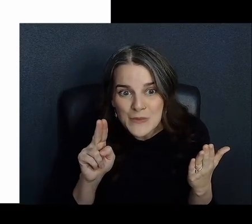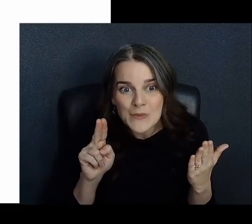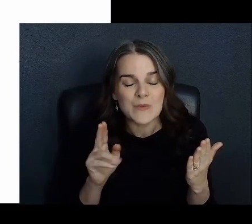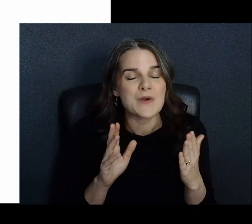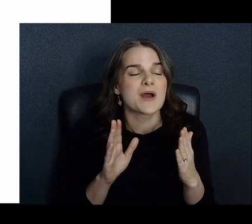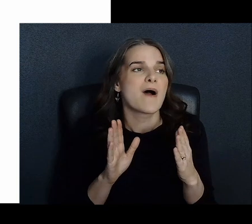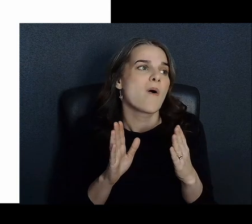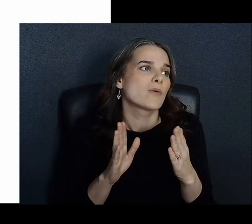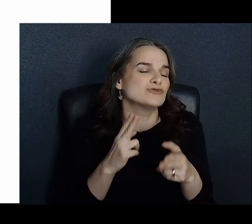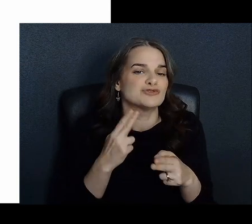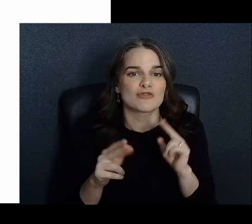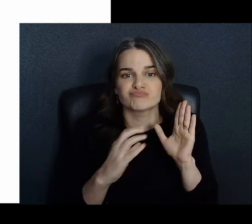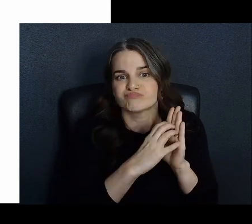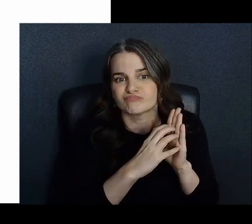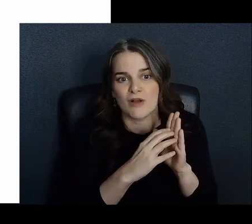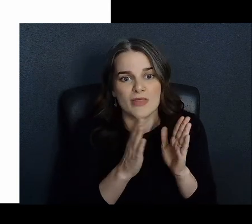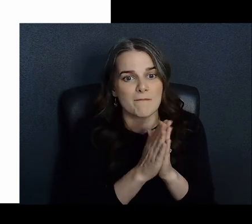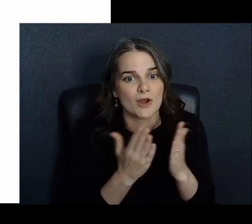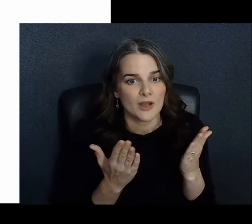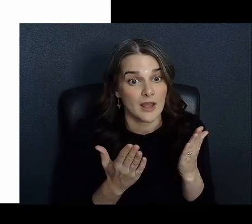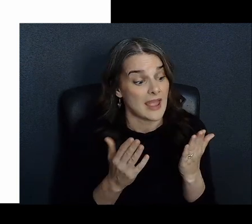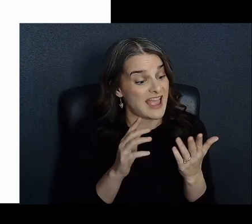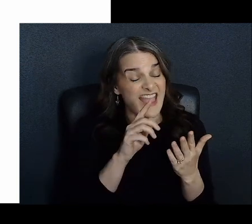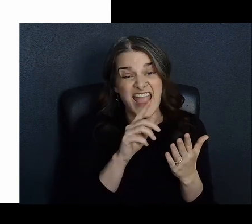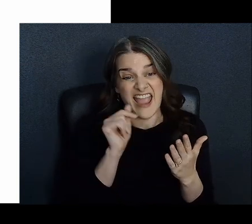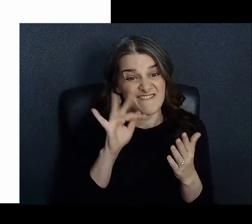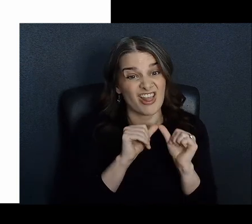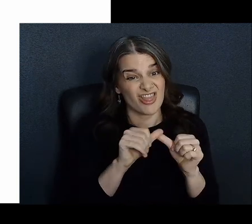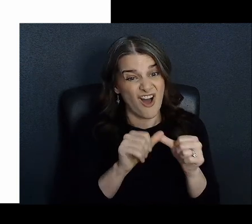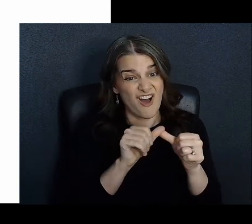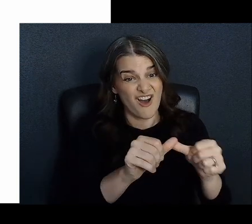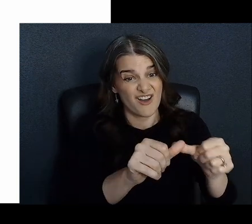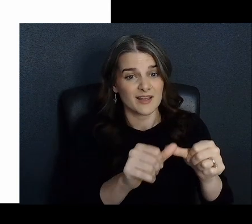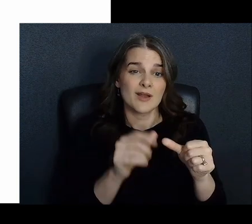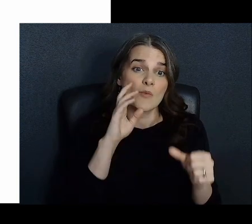Reading for long periods is going to be very tedious, as you'll have to move across the screen